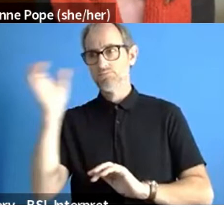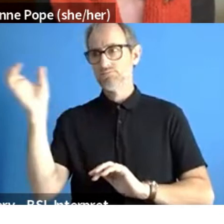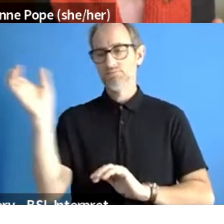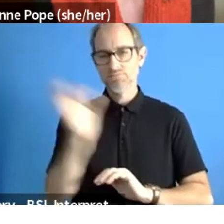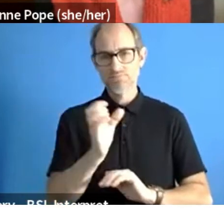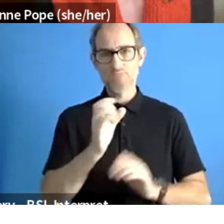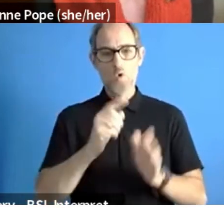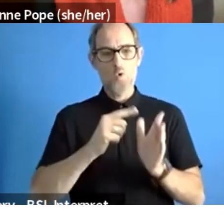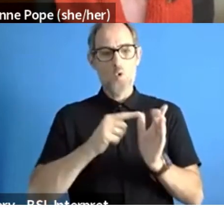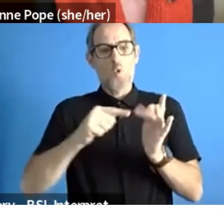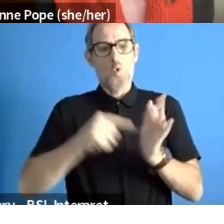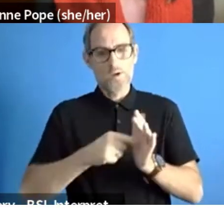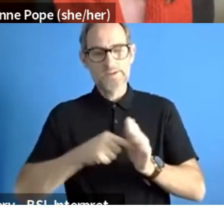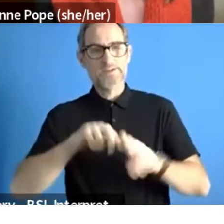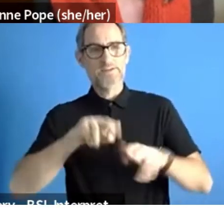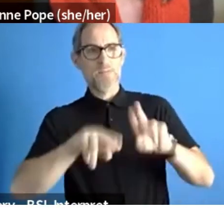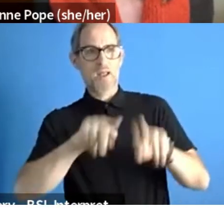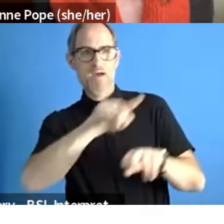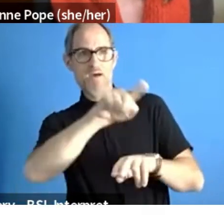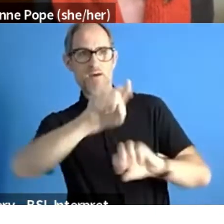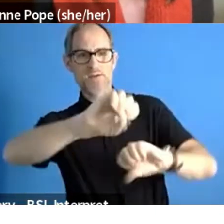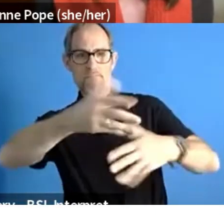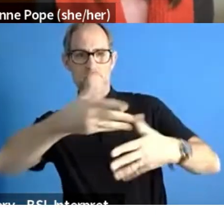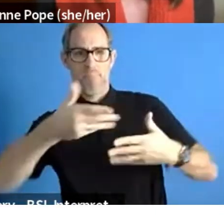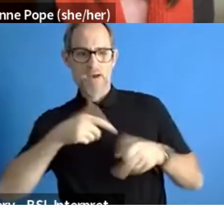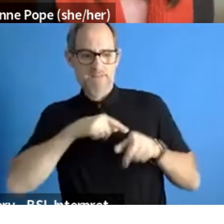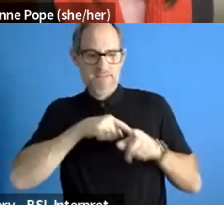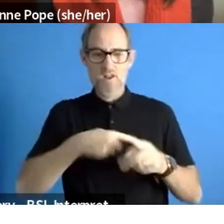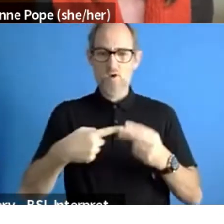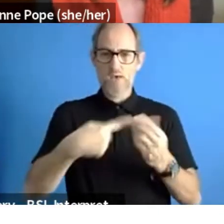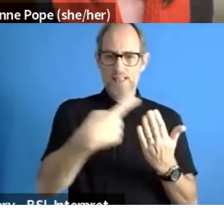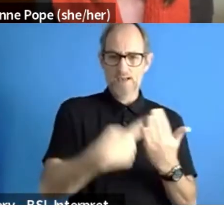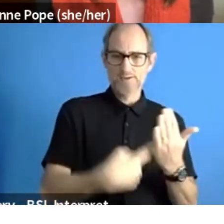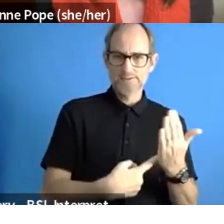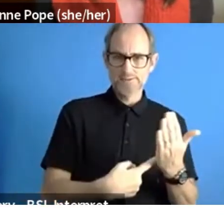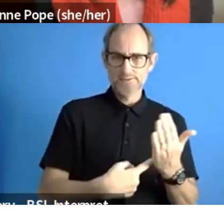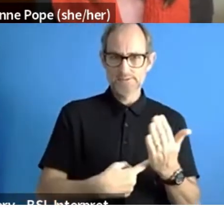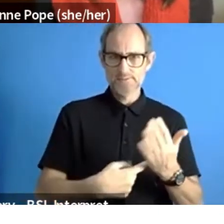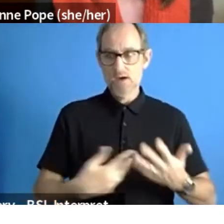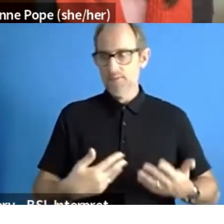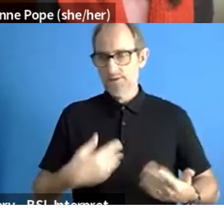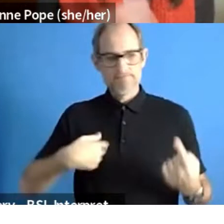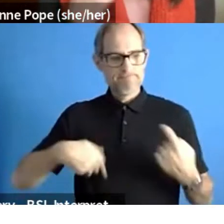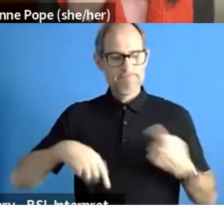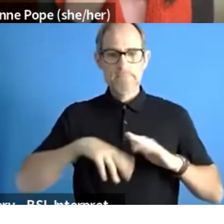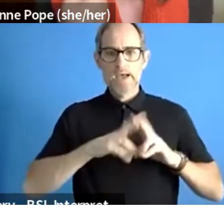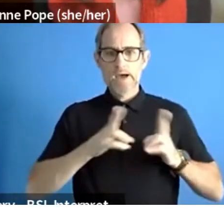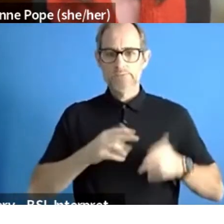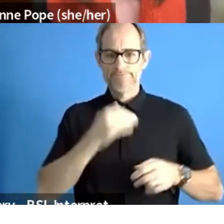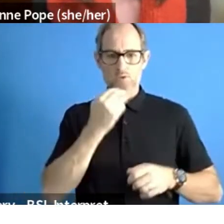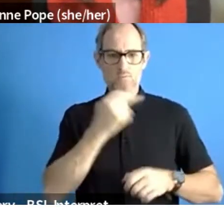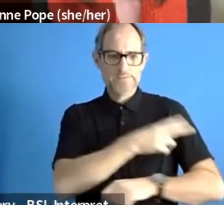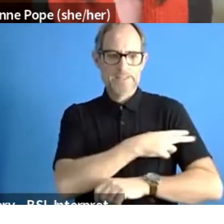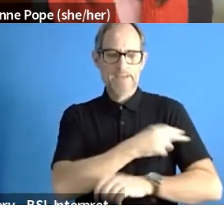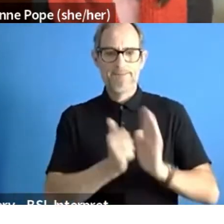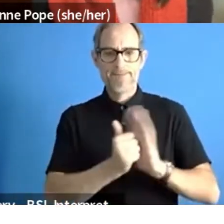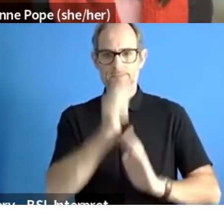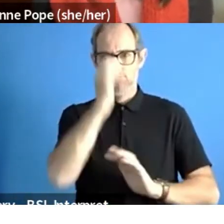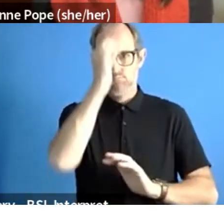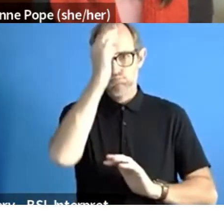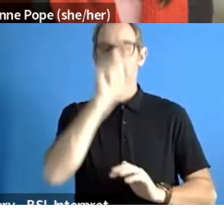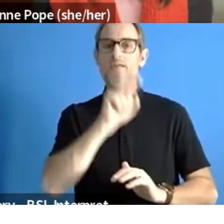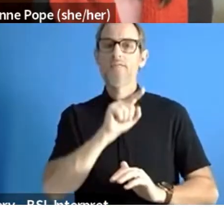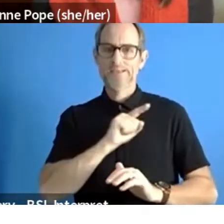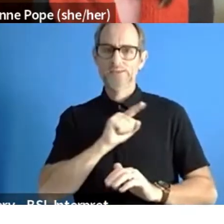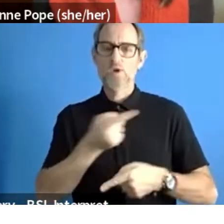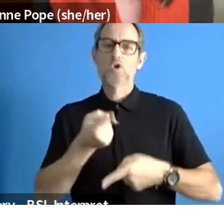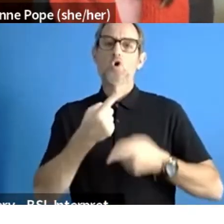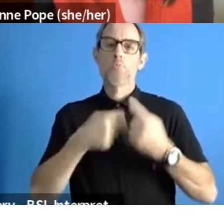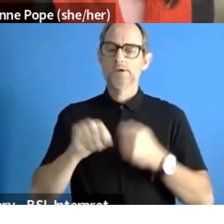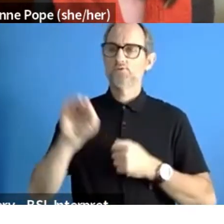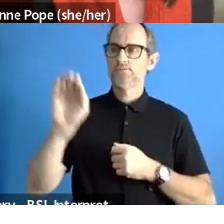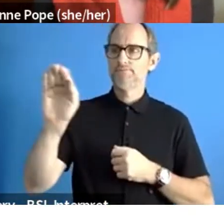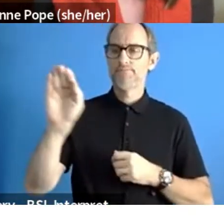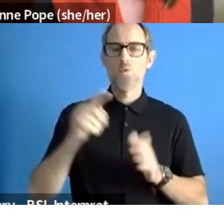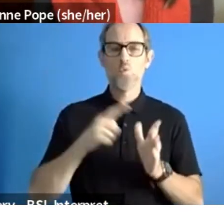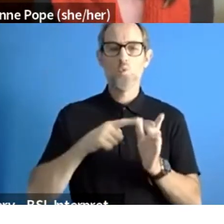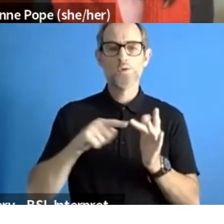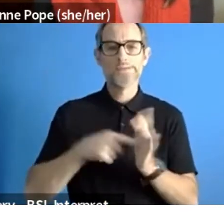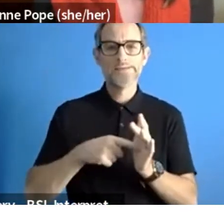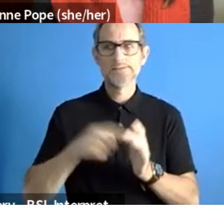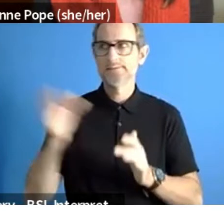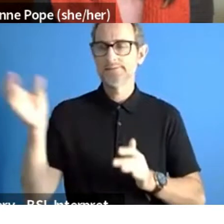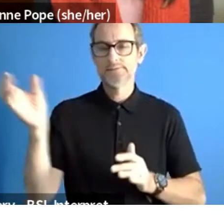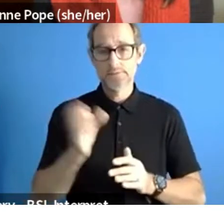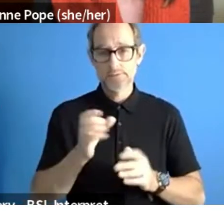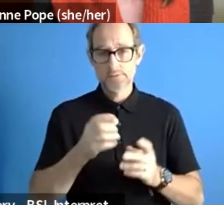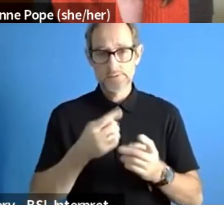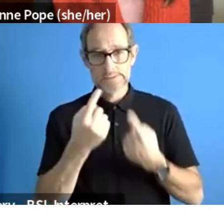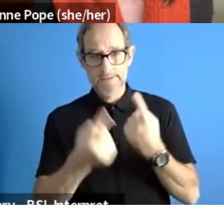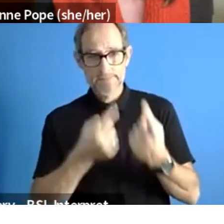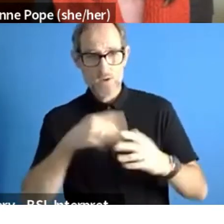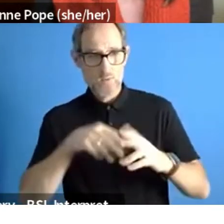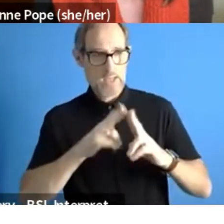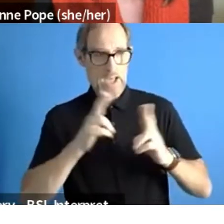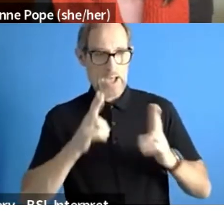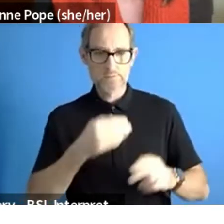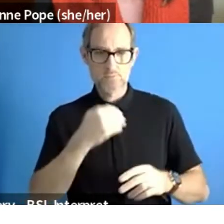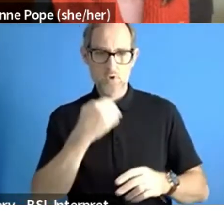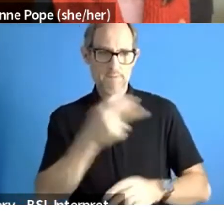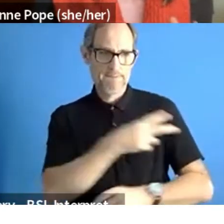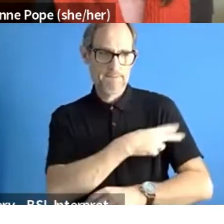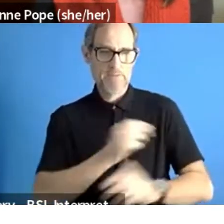ternal networks and as I mentioned we don't have that capacity.